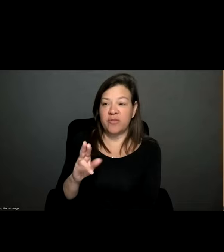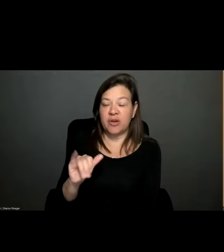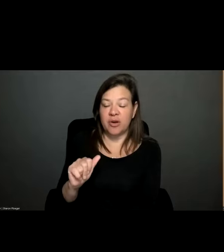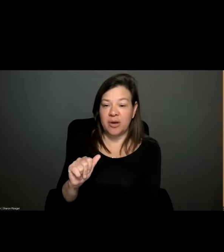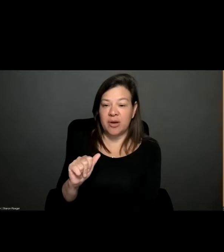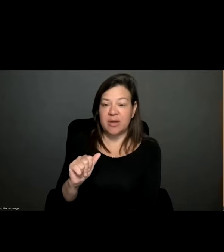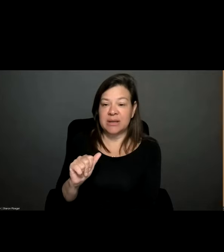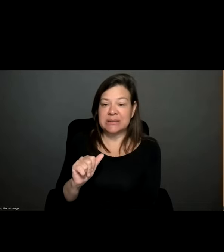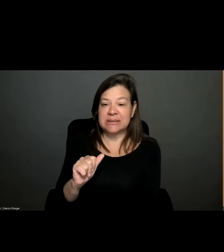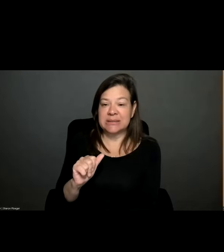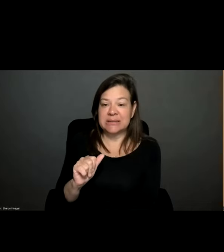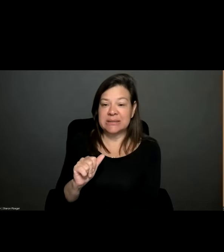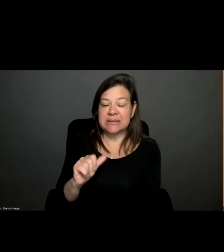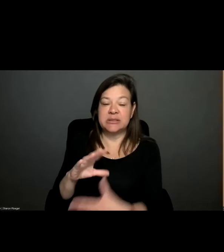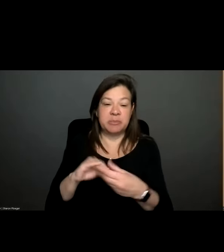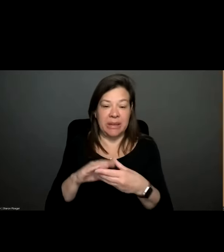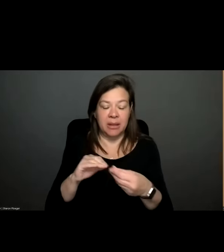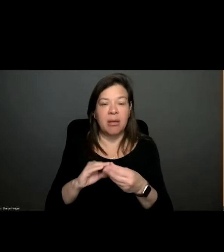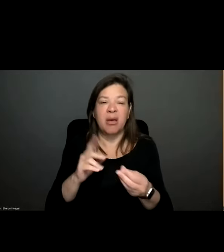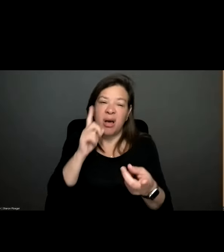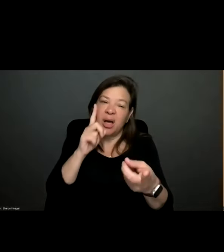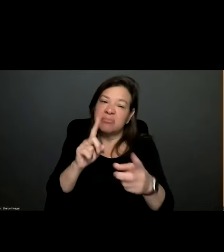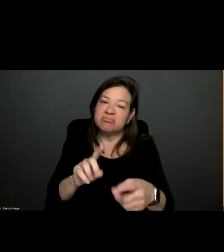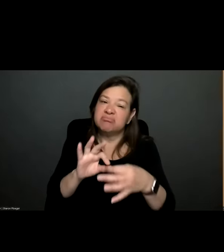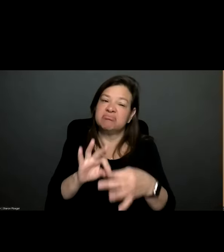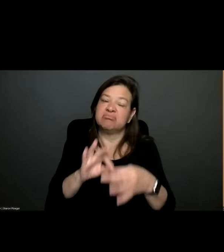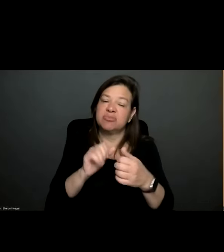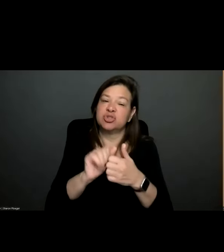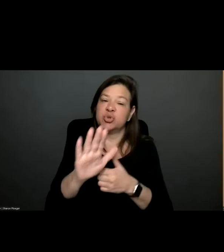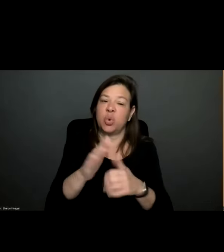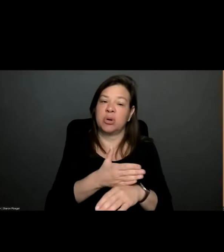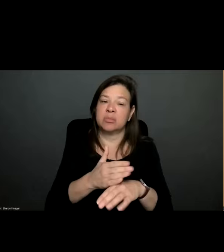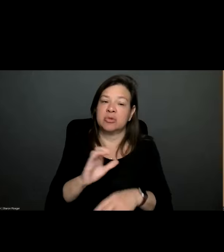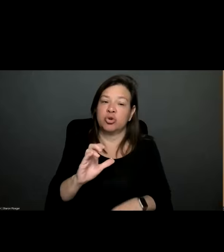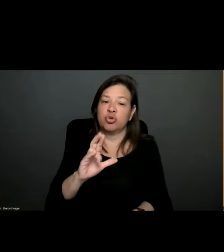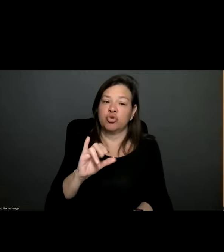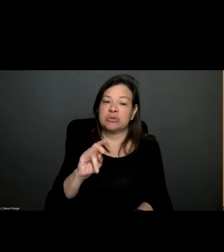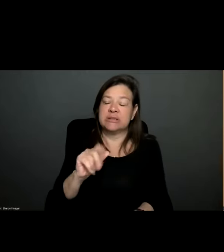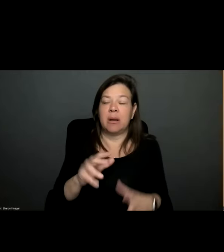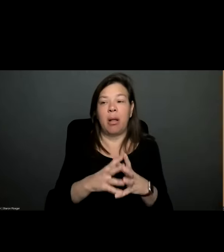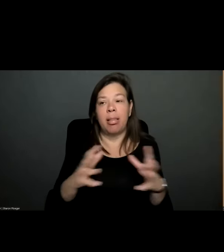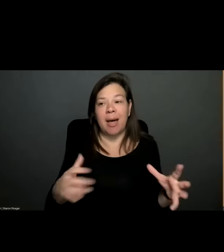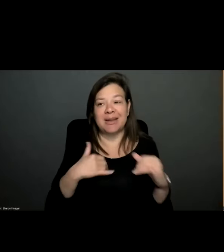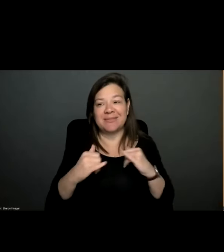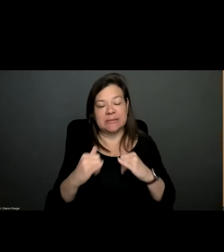to what you just shared, Cristina. There's a lot of similarities with my experience.